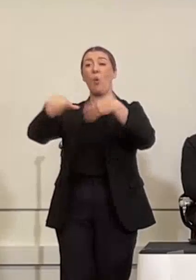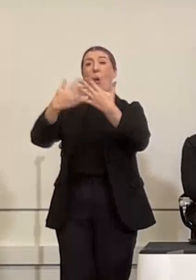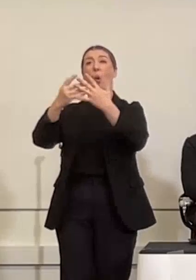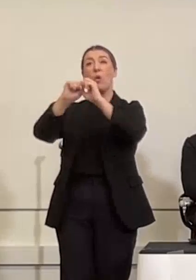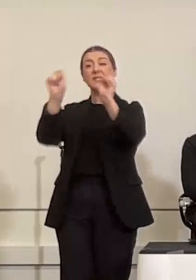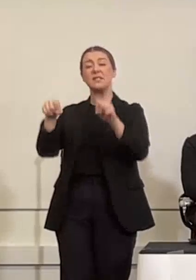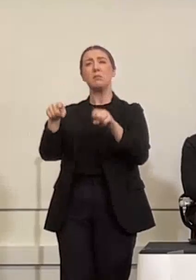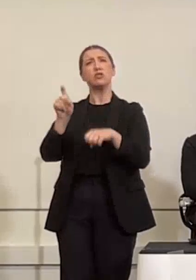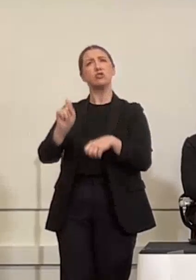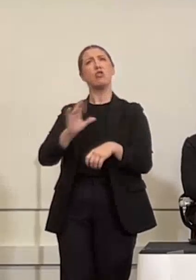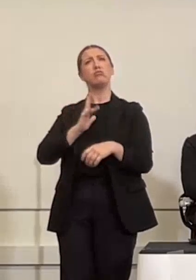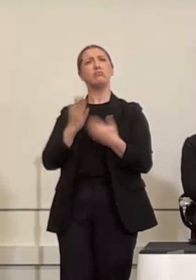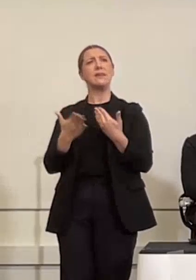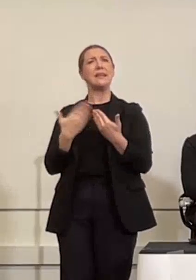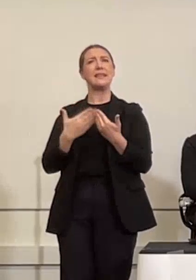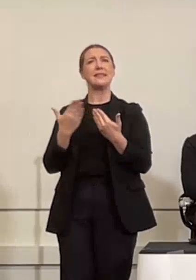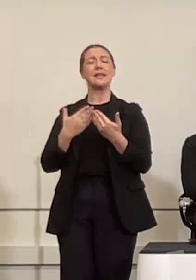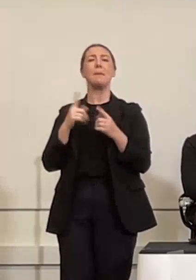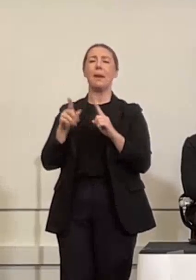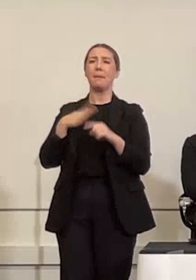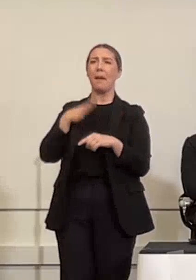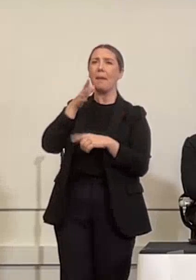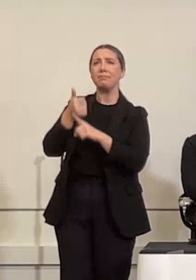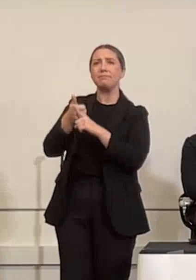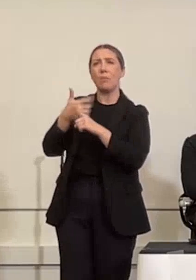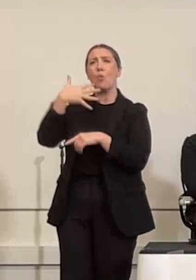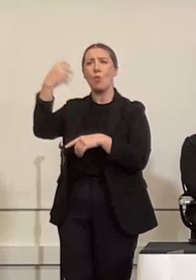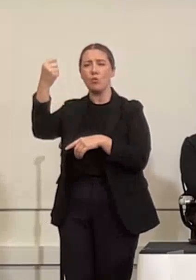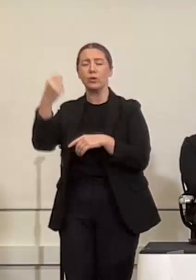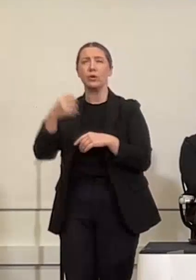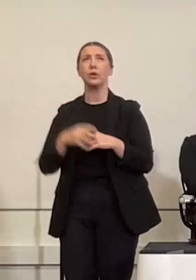But as when she is an elderly person at the time with failing